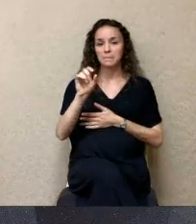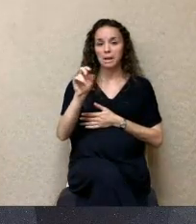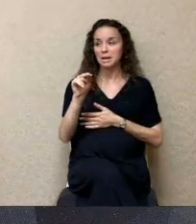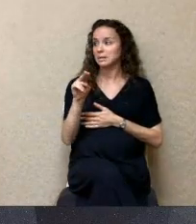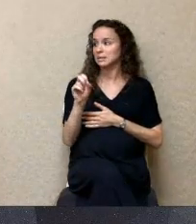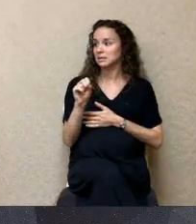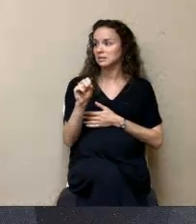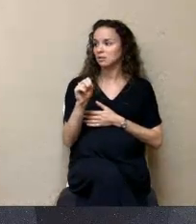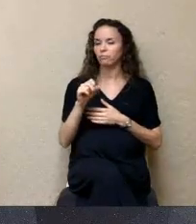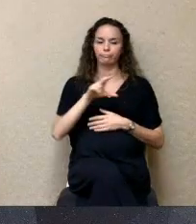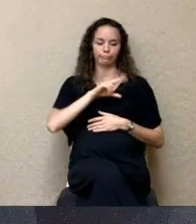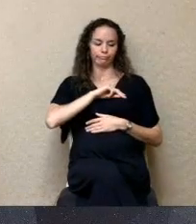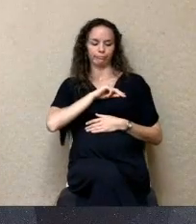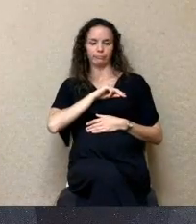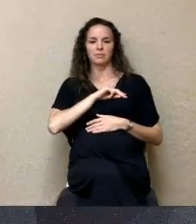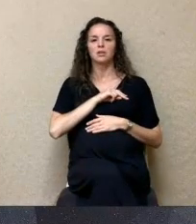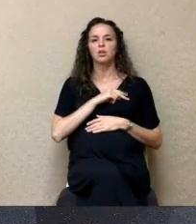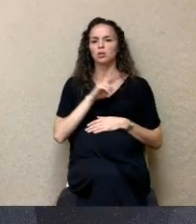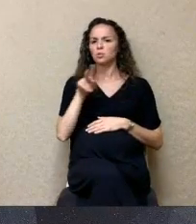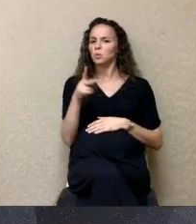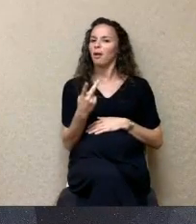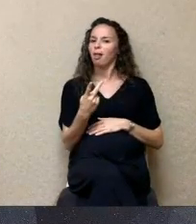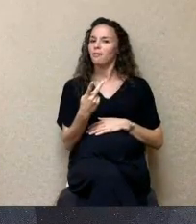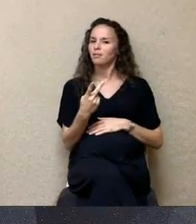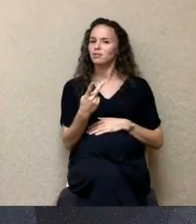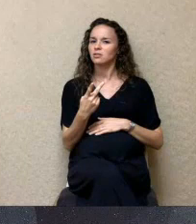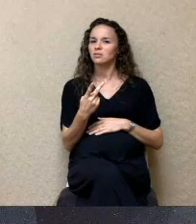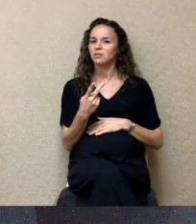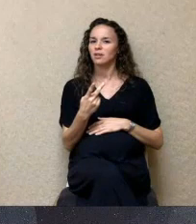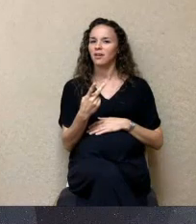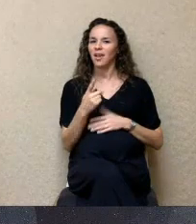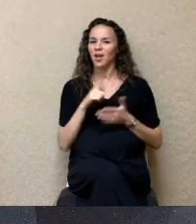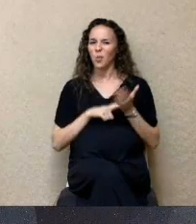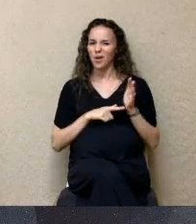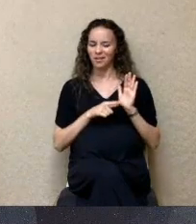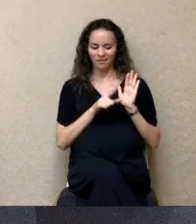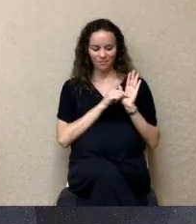a button and they're kind of cool as far as the sayings on here.